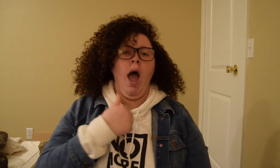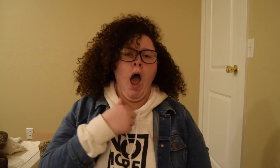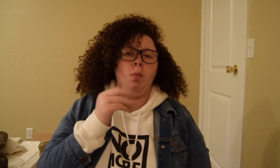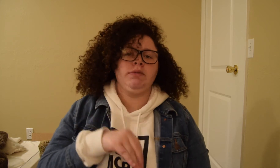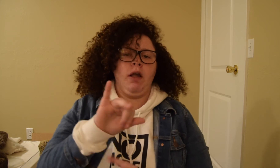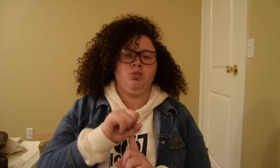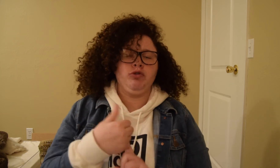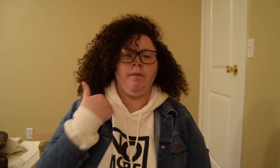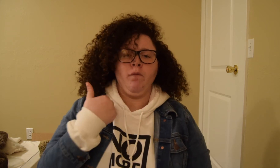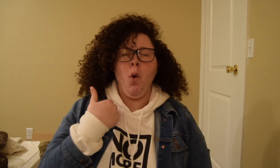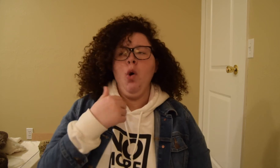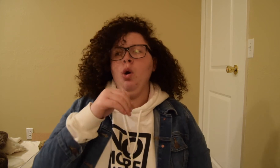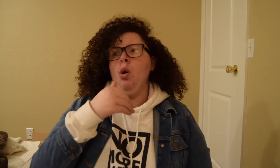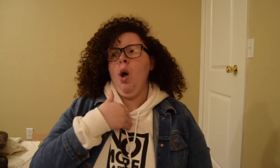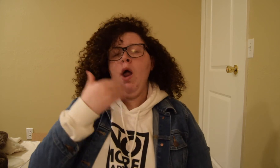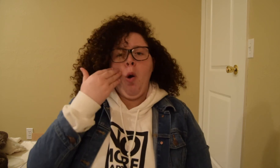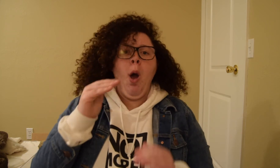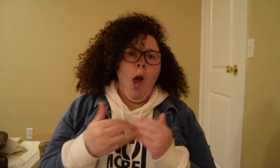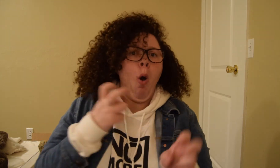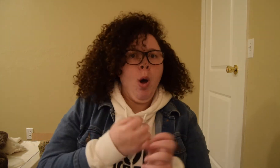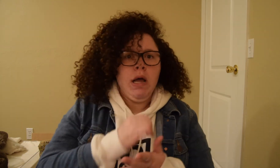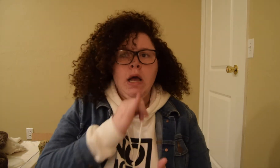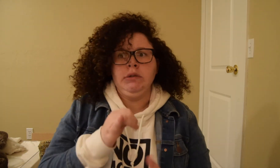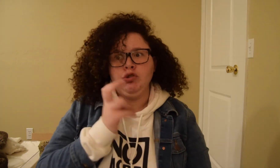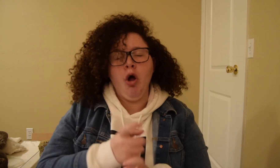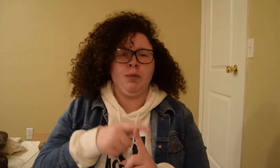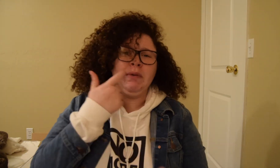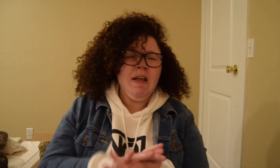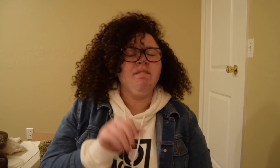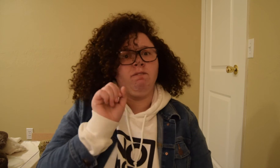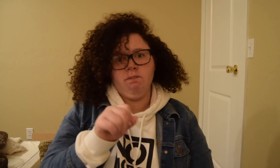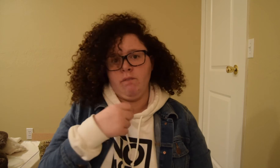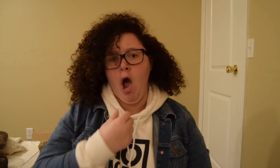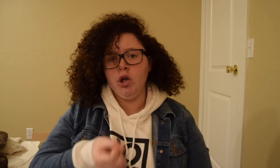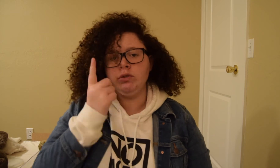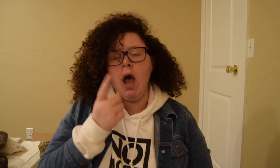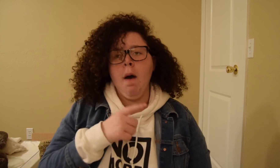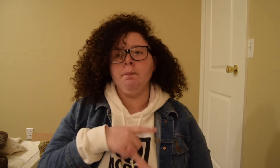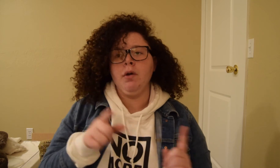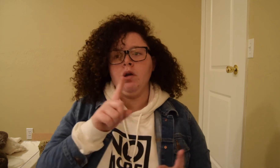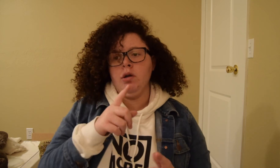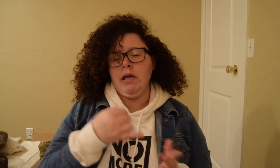I was in that situation before. I do know how hard it is to believe in yourself